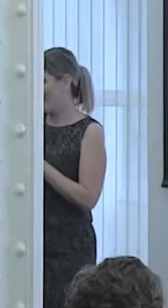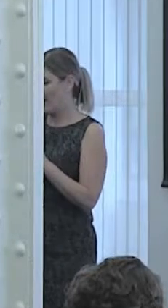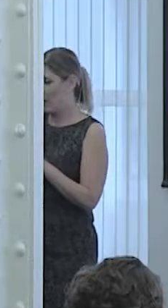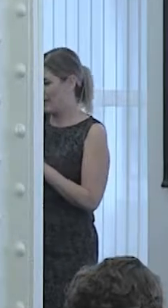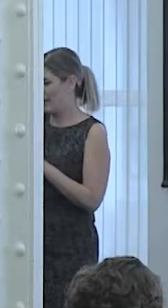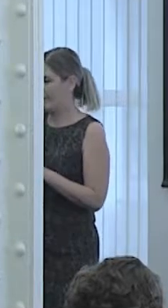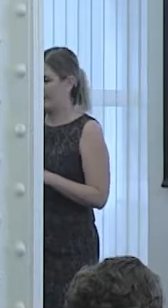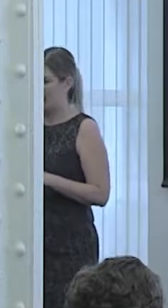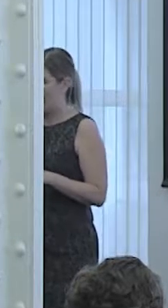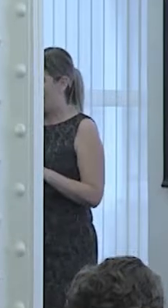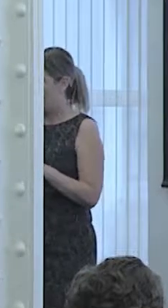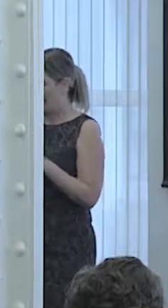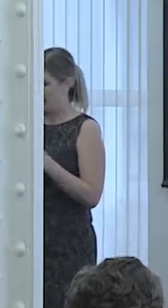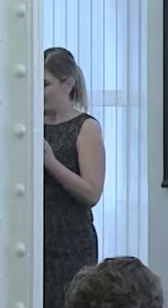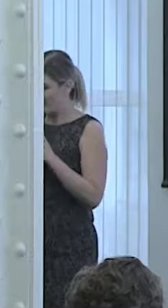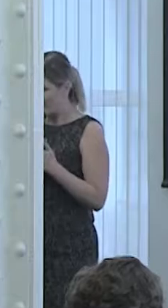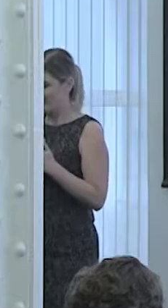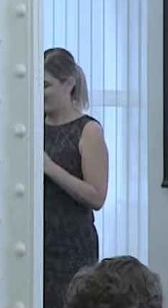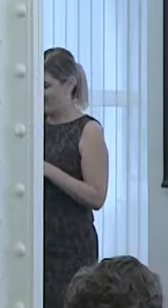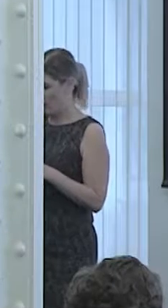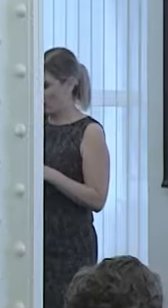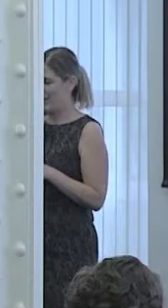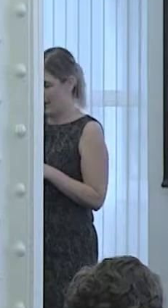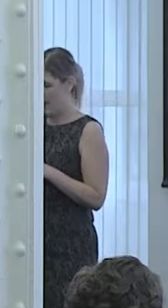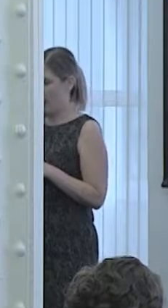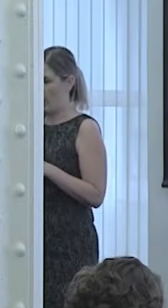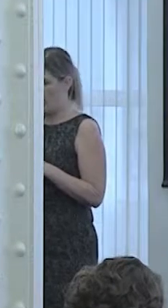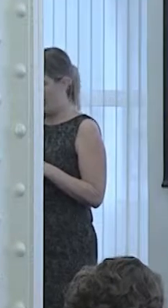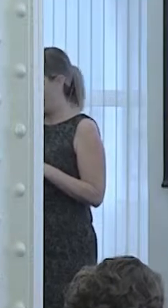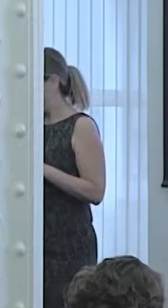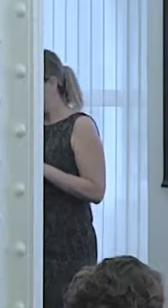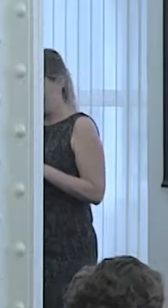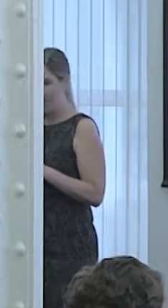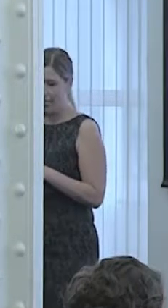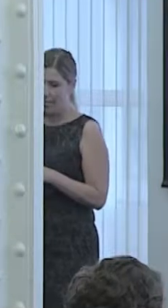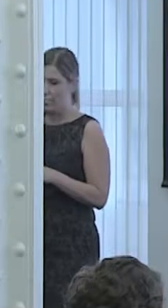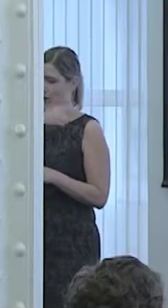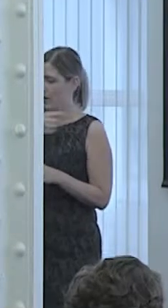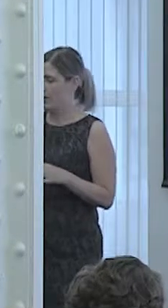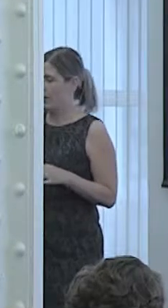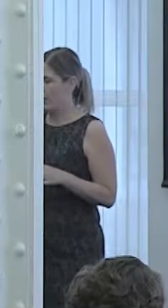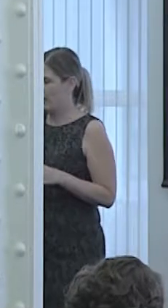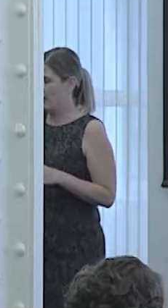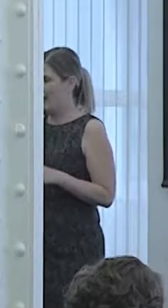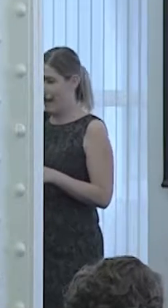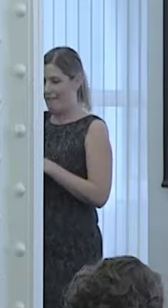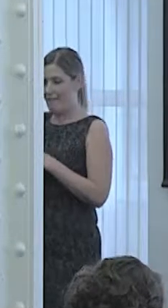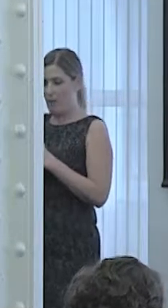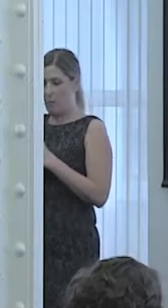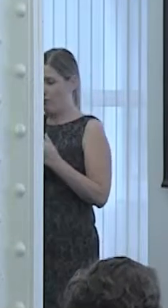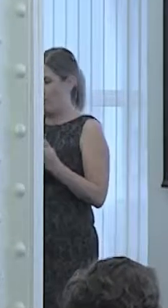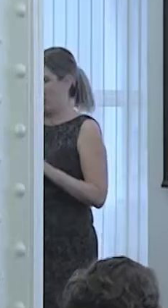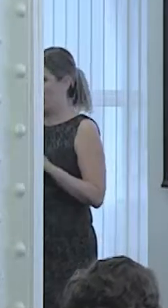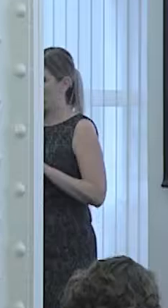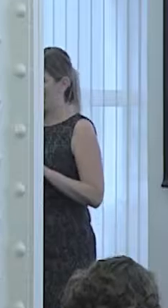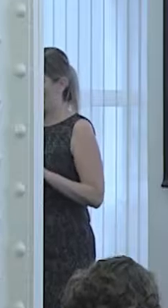in the metropolitan area. They're not going to be in areas where it's available to you, like available to other